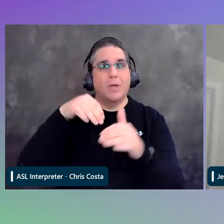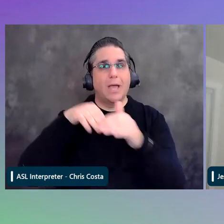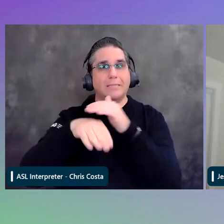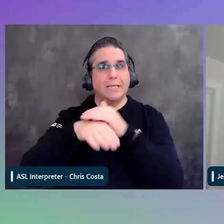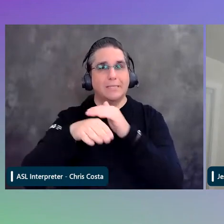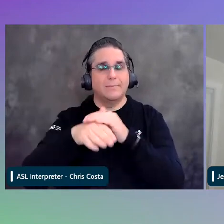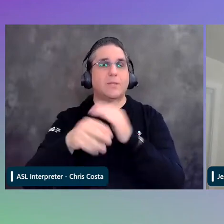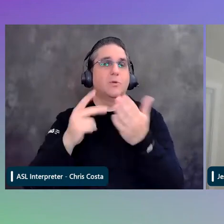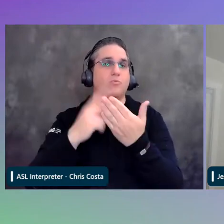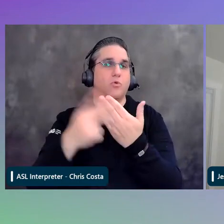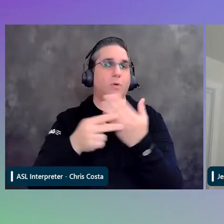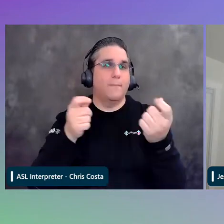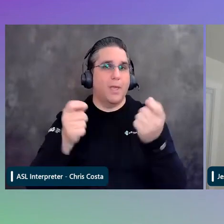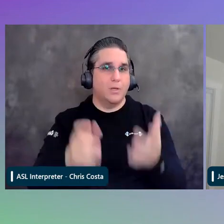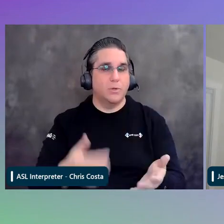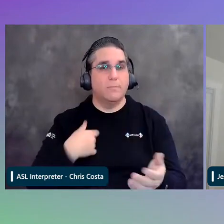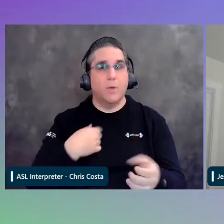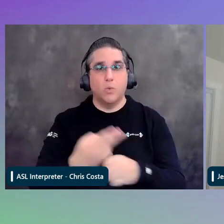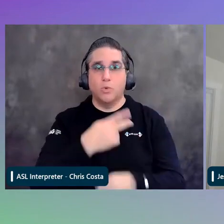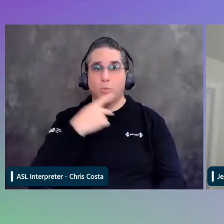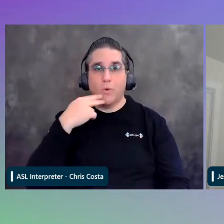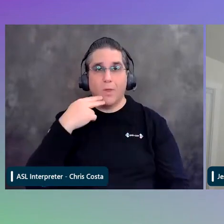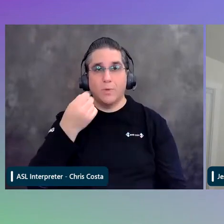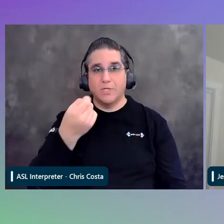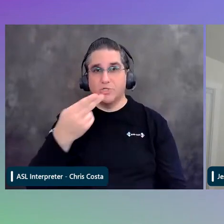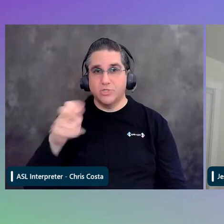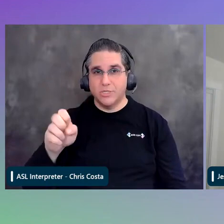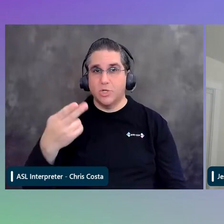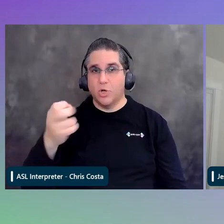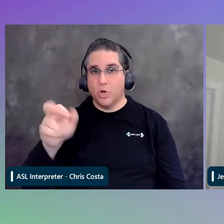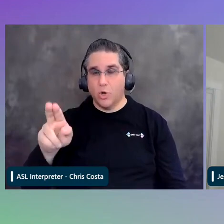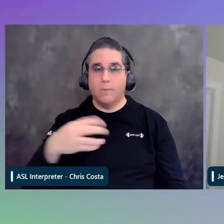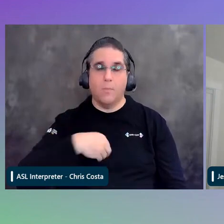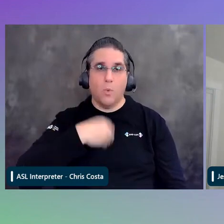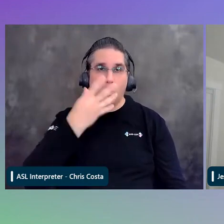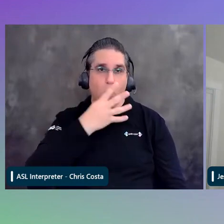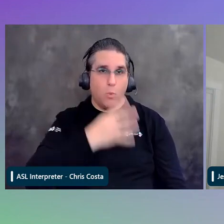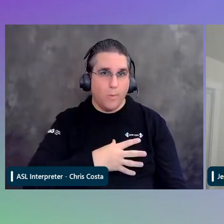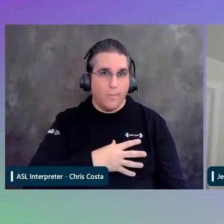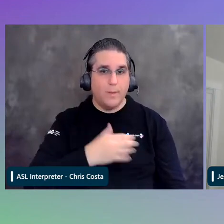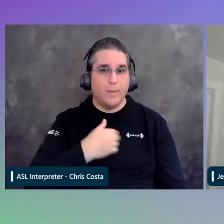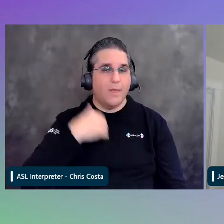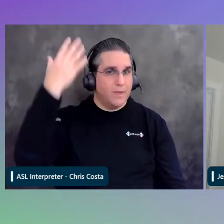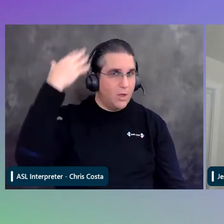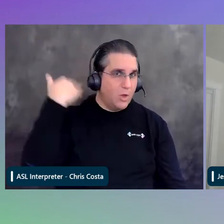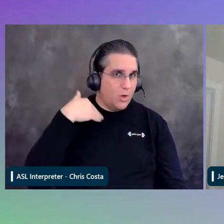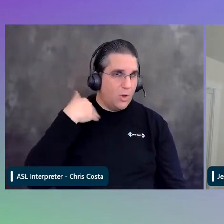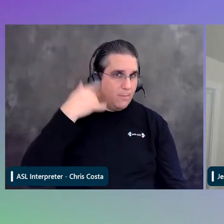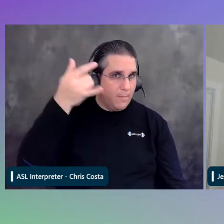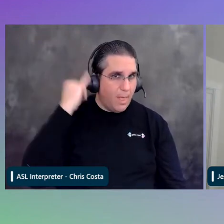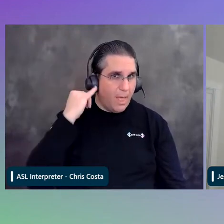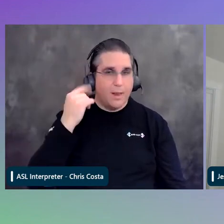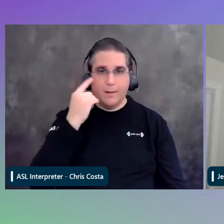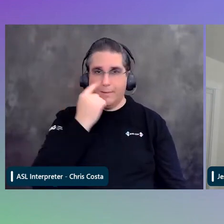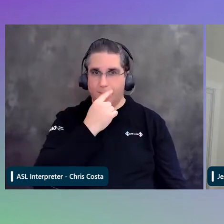with shoulder length blondish